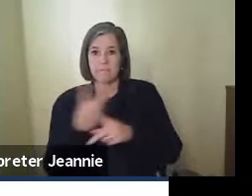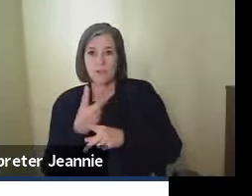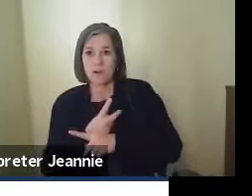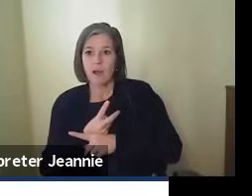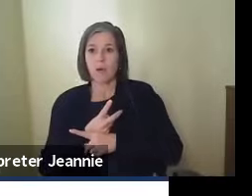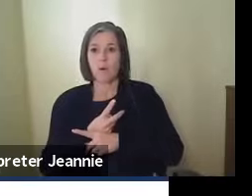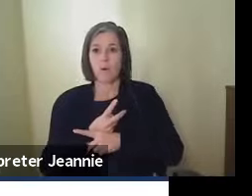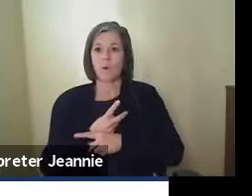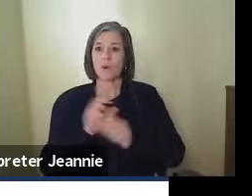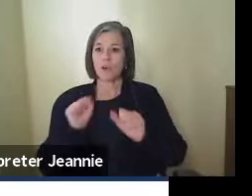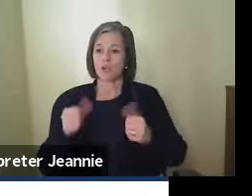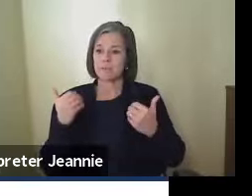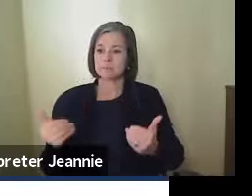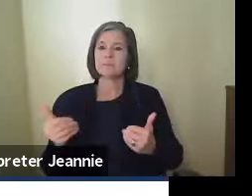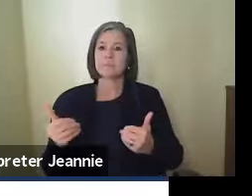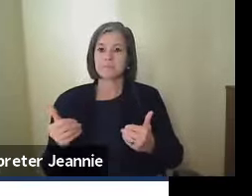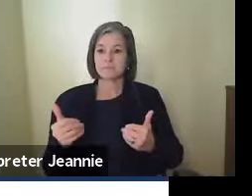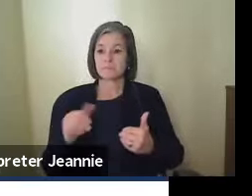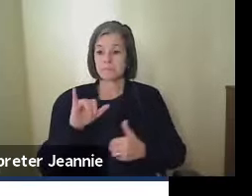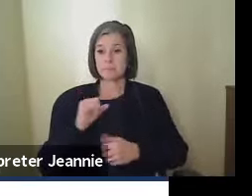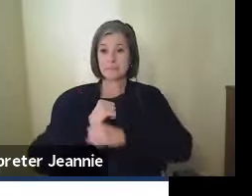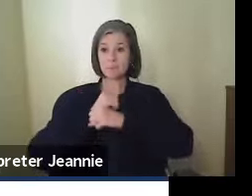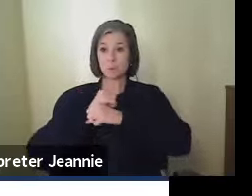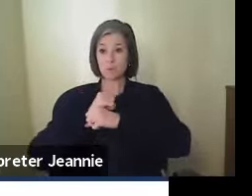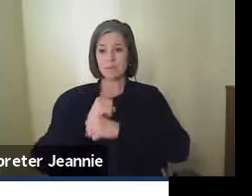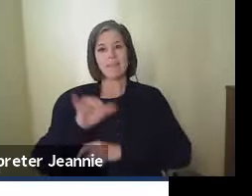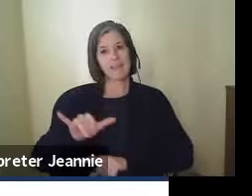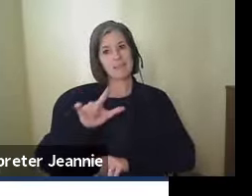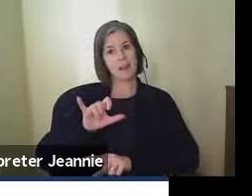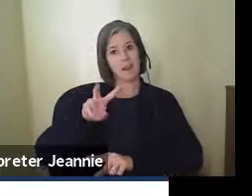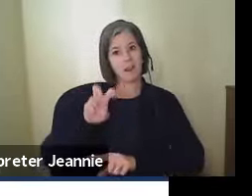get immunity and this was a live virus vaccine. It's different from the ones that we